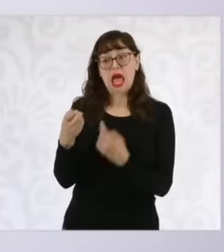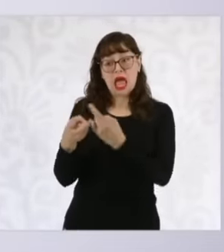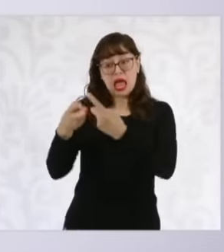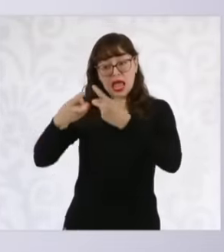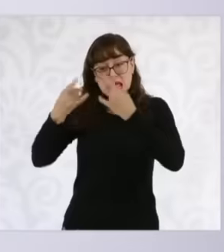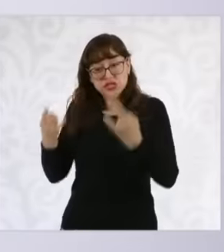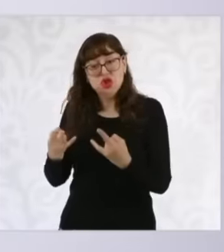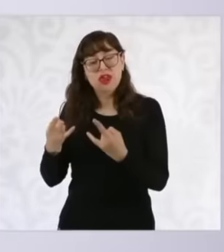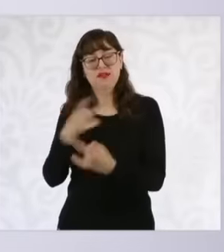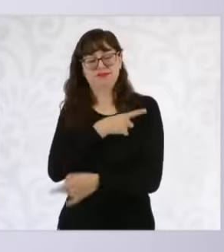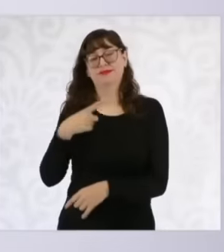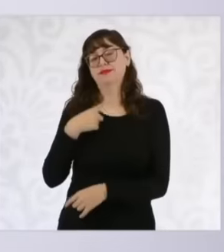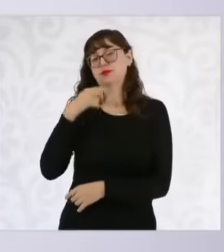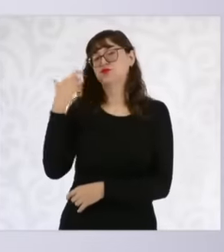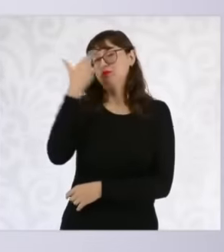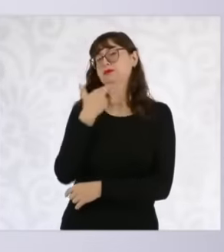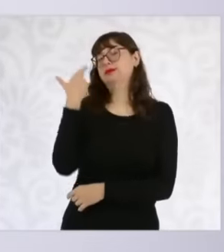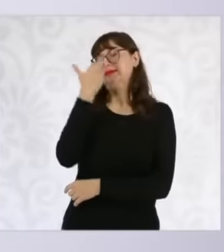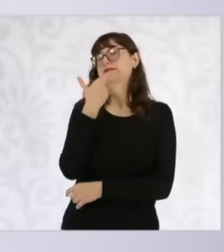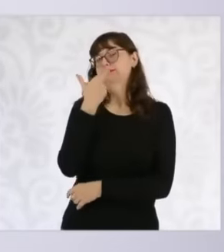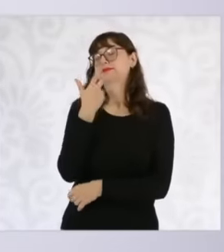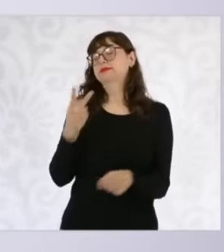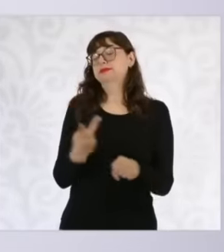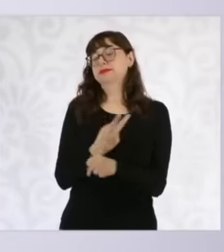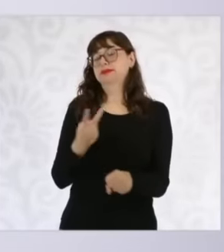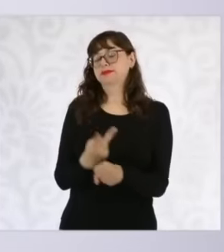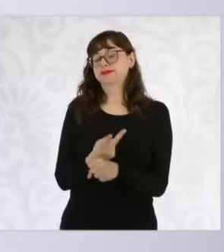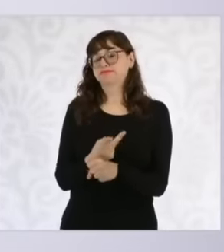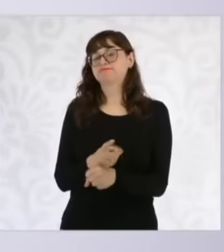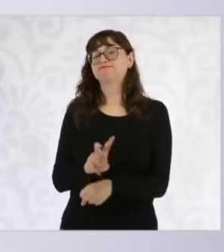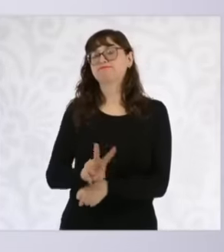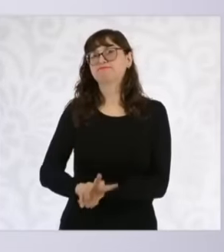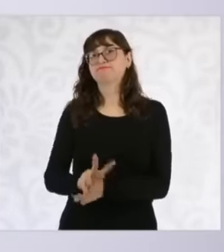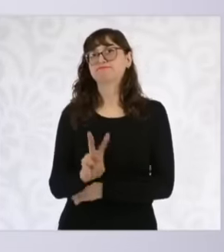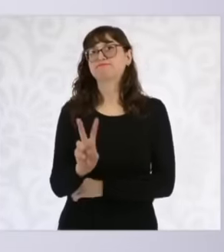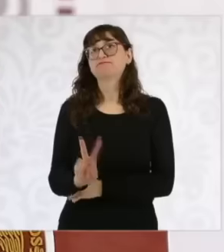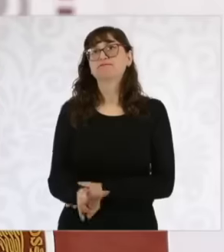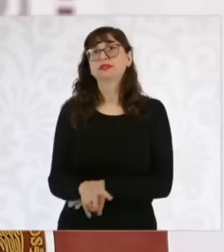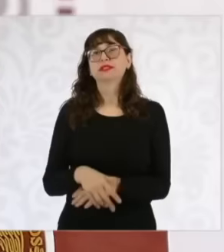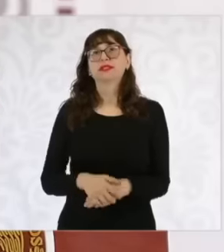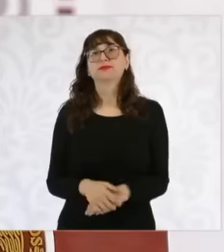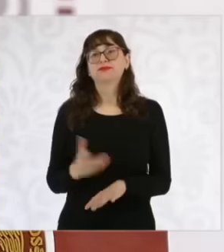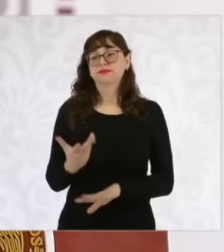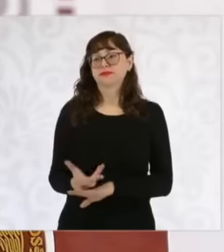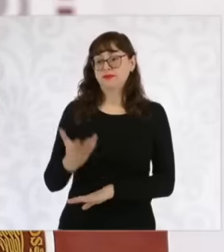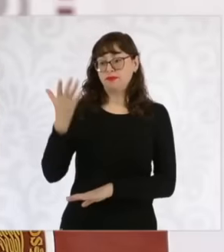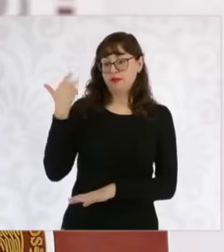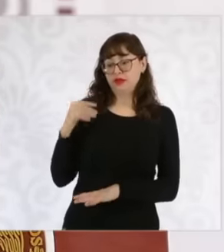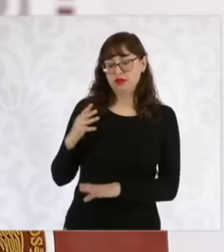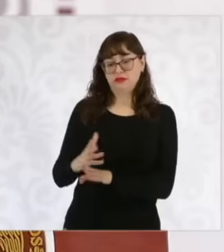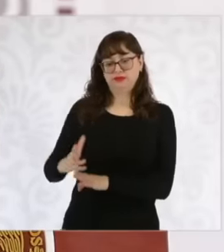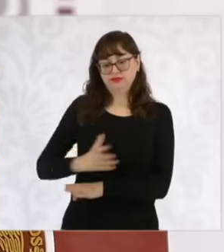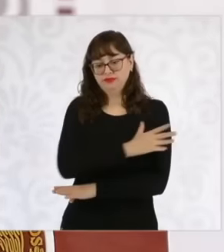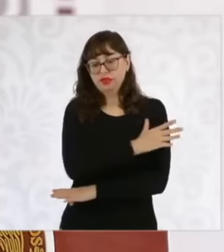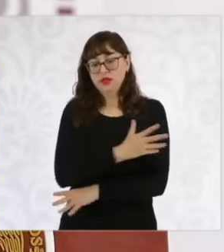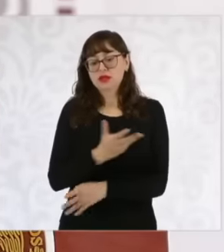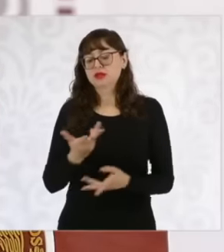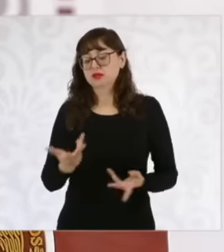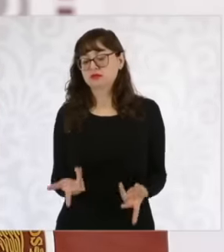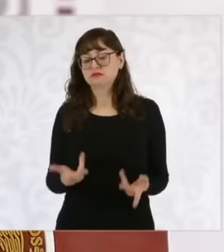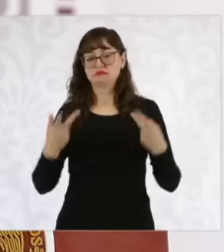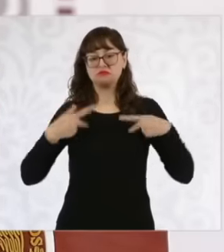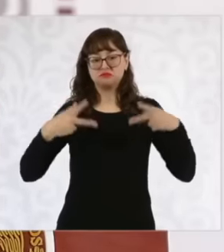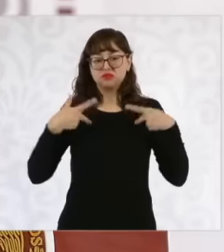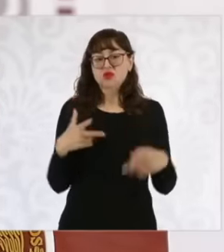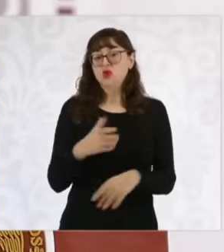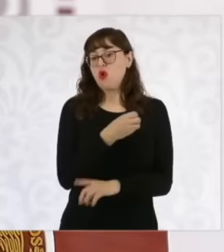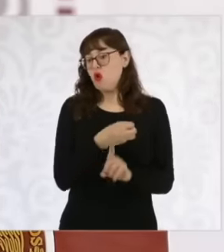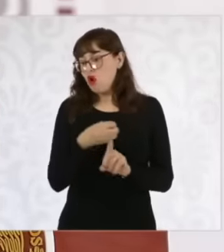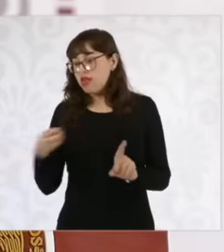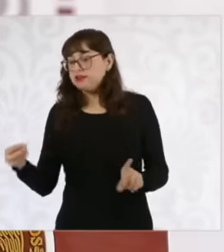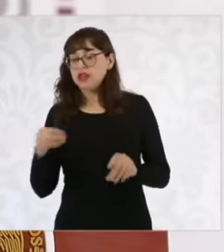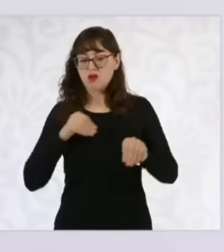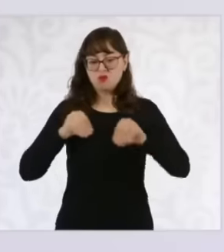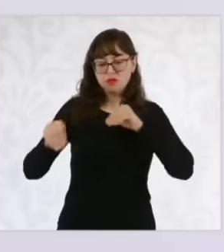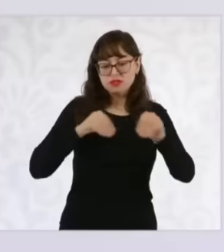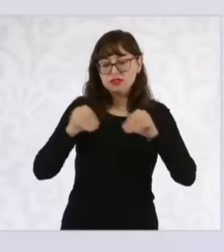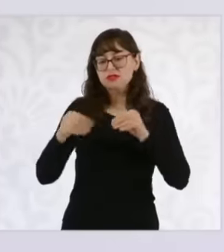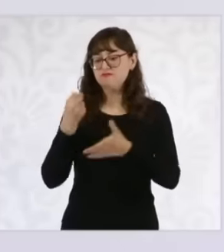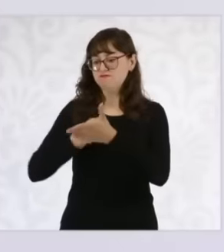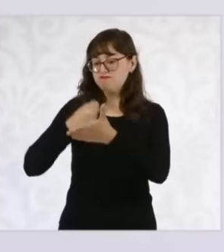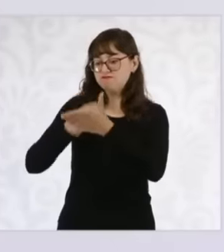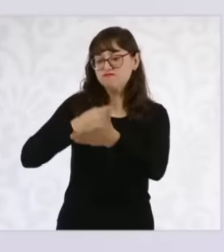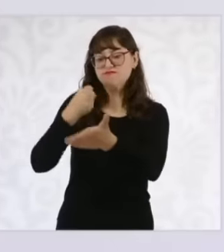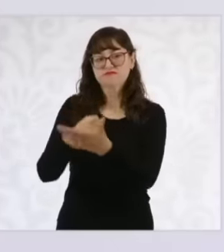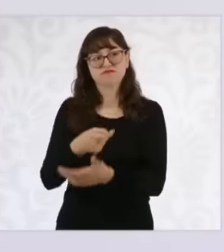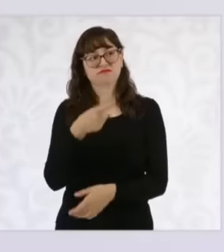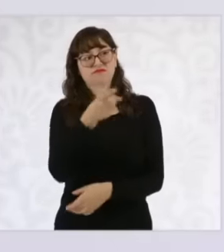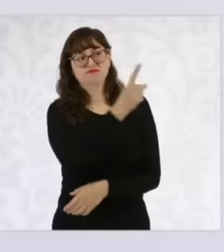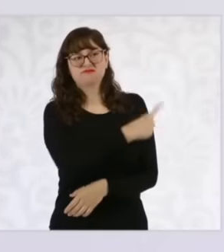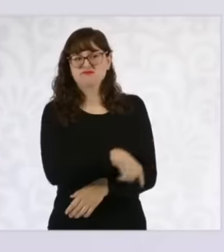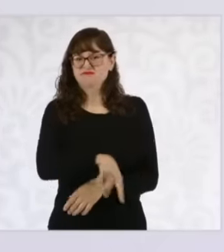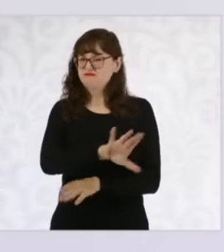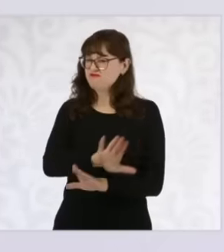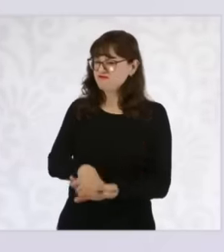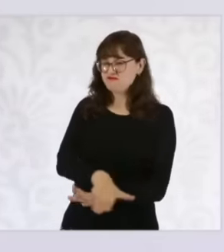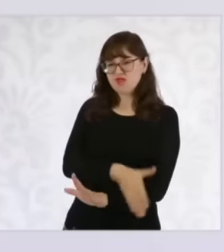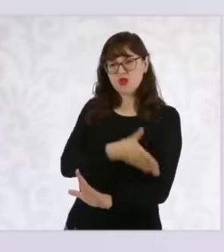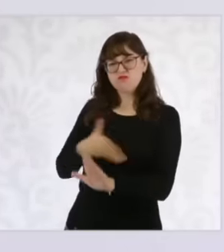In fact, during that period, social movements were considered criminal when they were